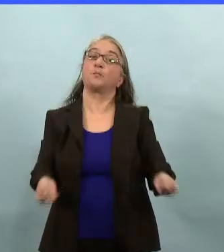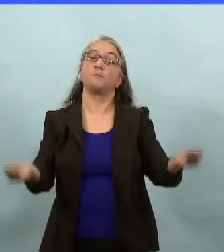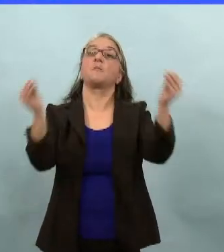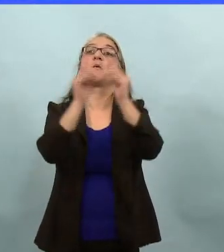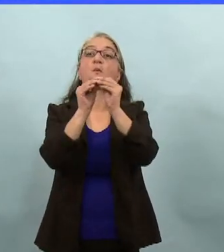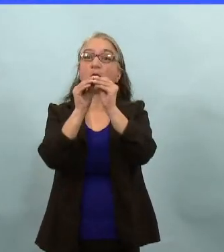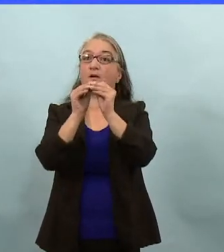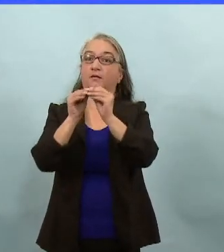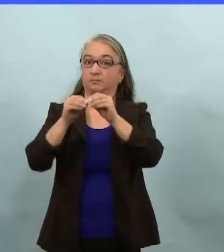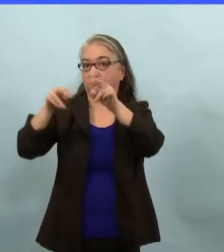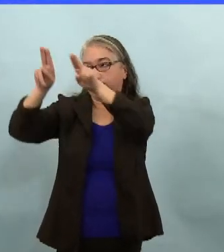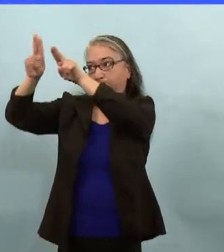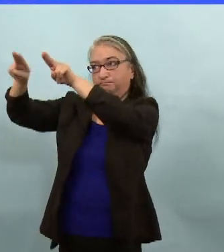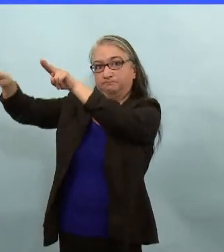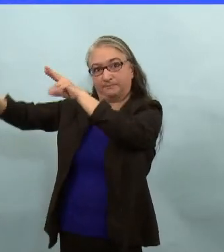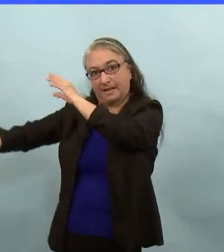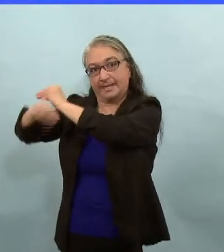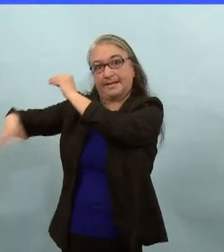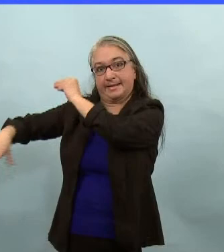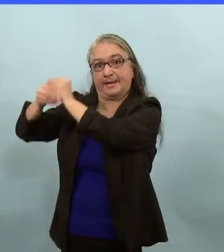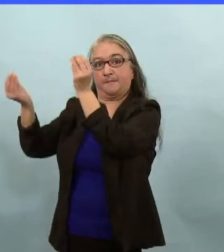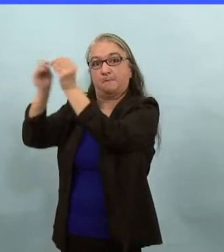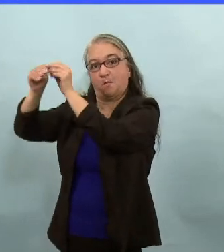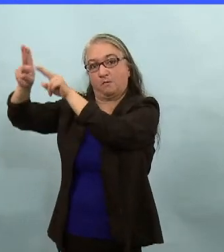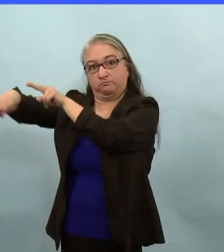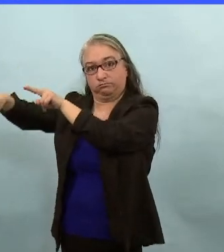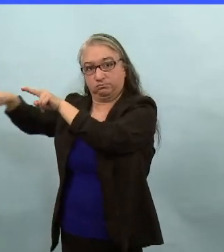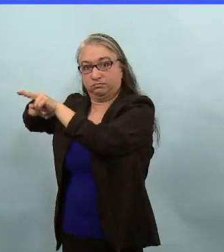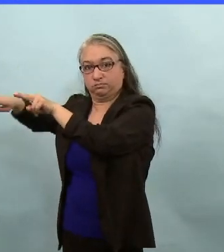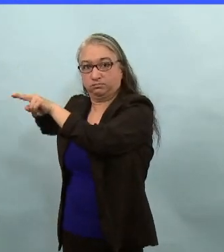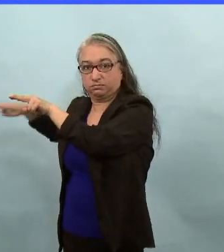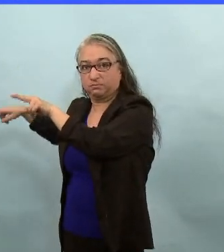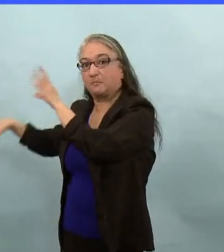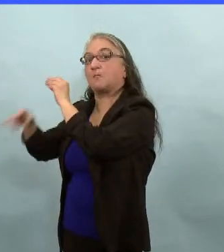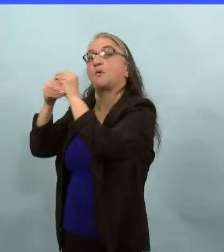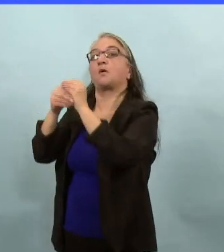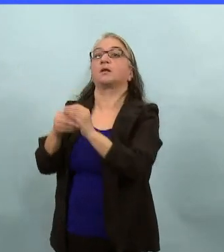capacity is by getting more nurses into the system so that's what we're working diligently i know the